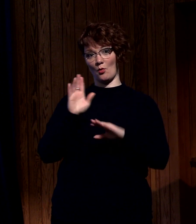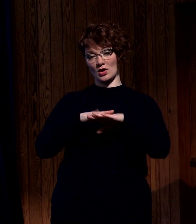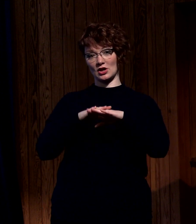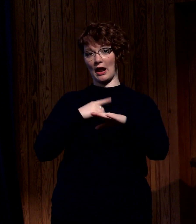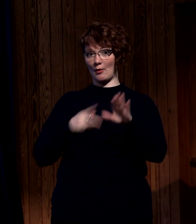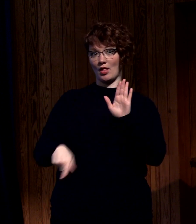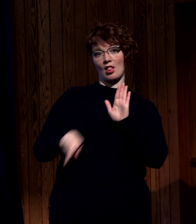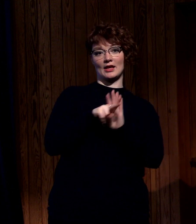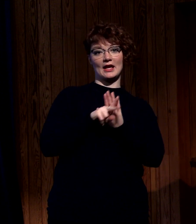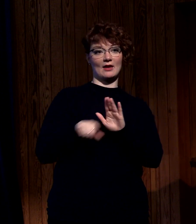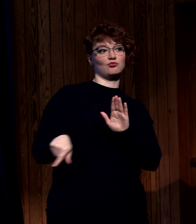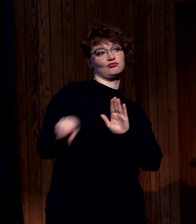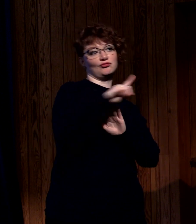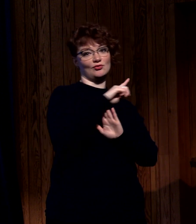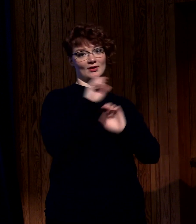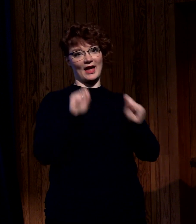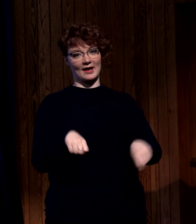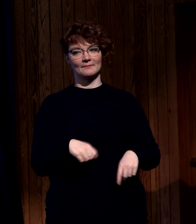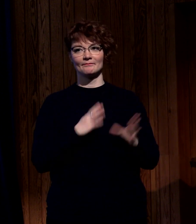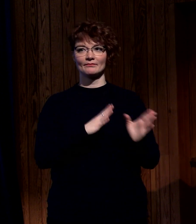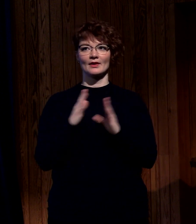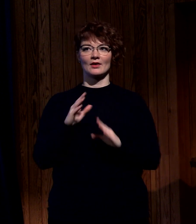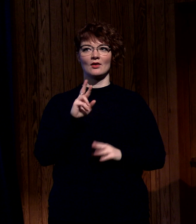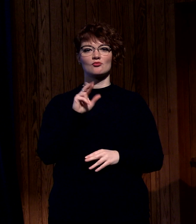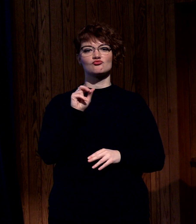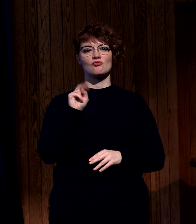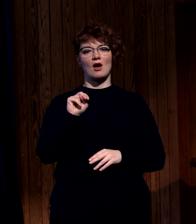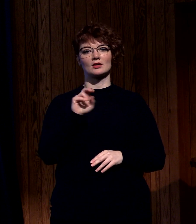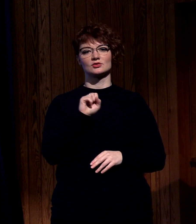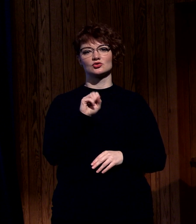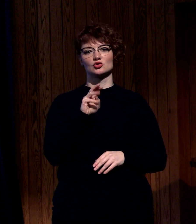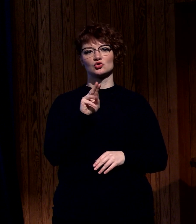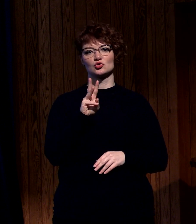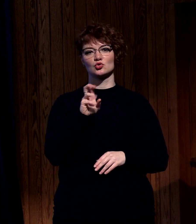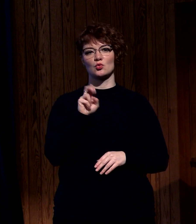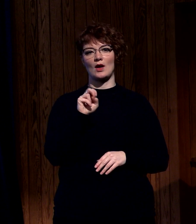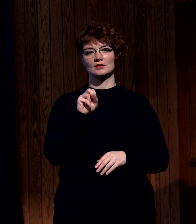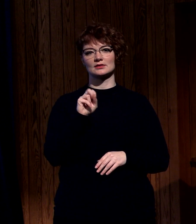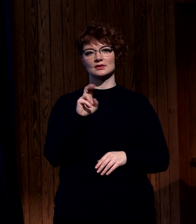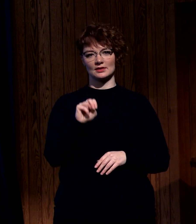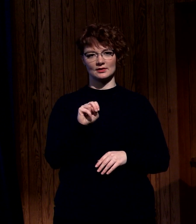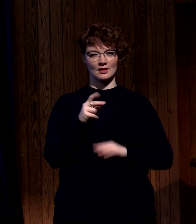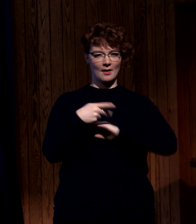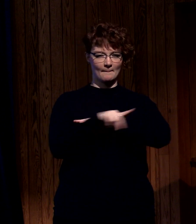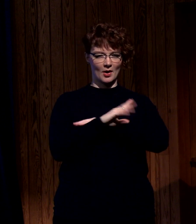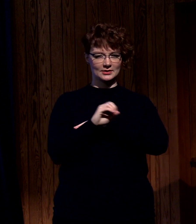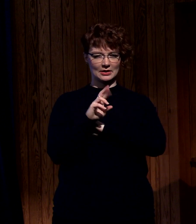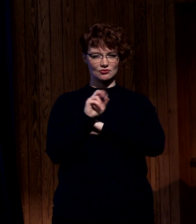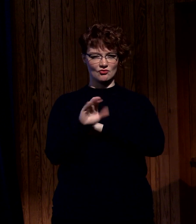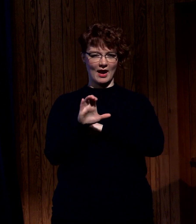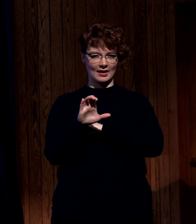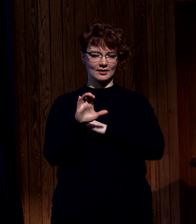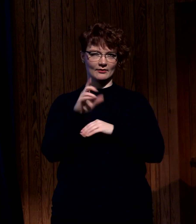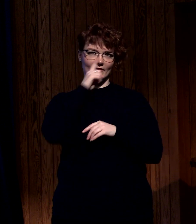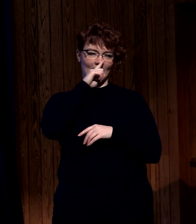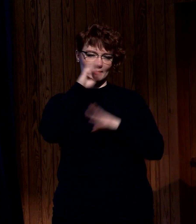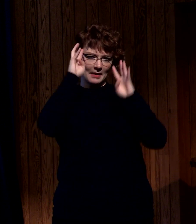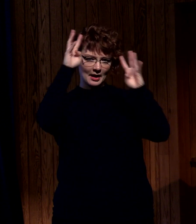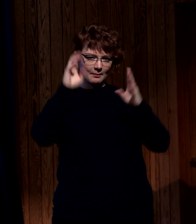won't do that. Then we have Ron Swanson, Parks and Rec director. There's actually a fictional character, but I just love his